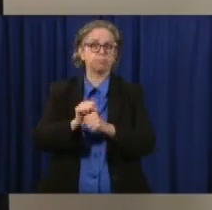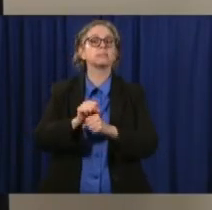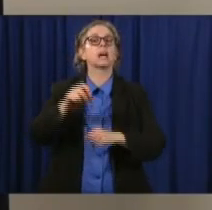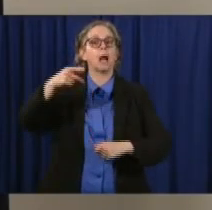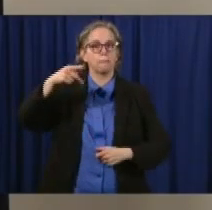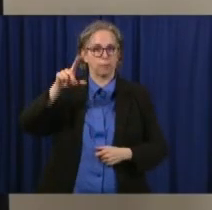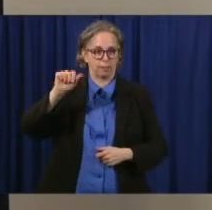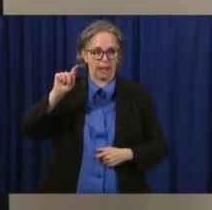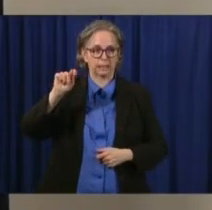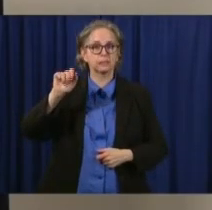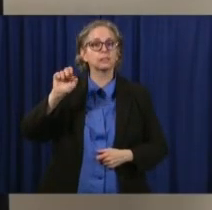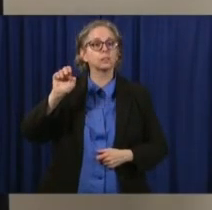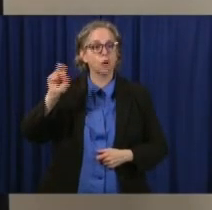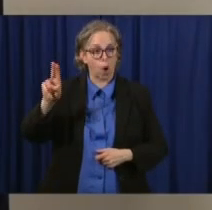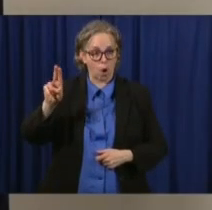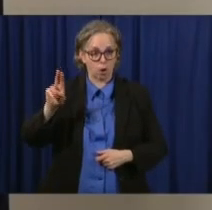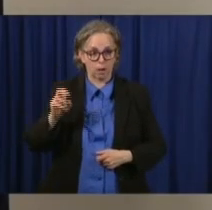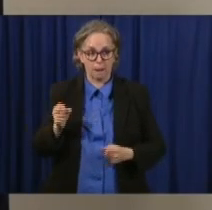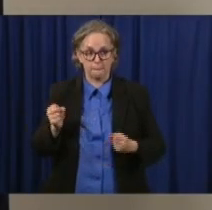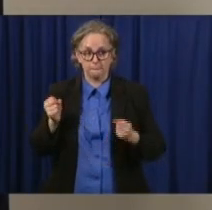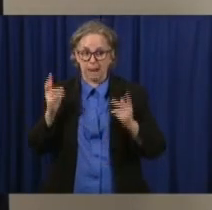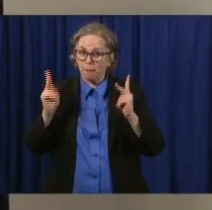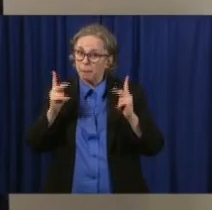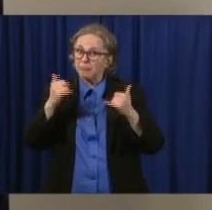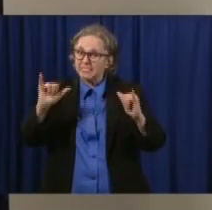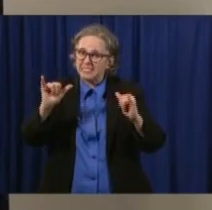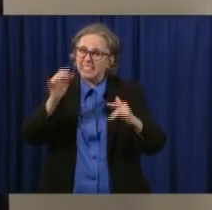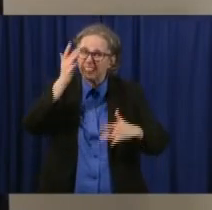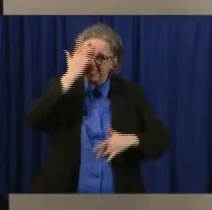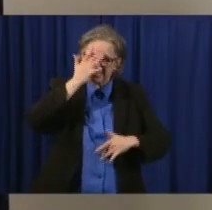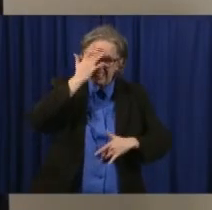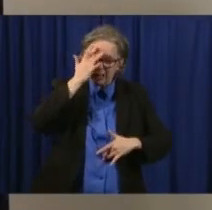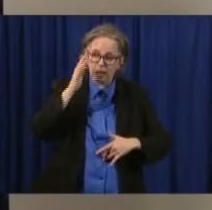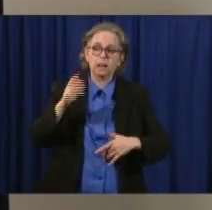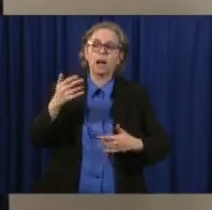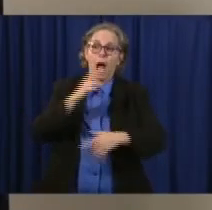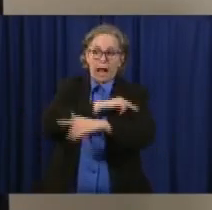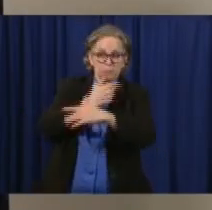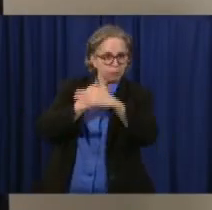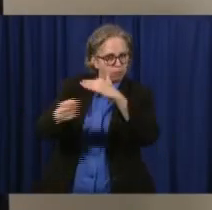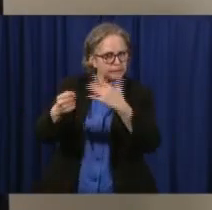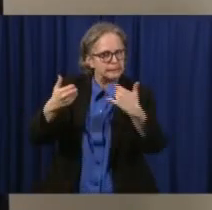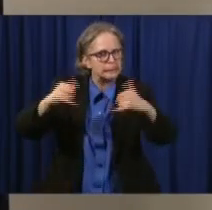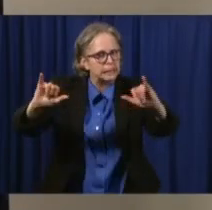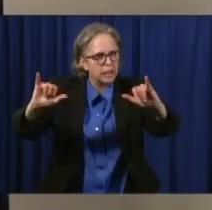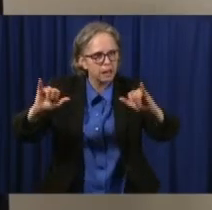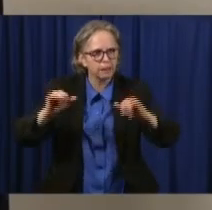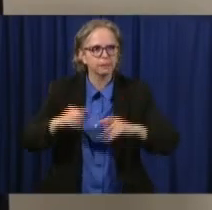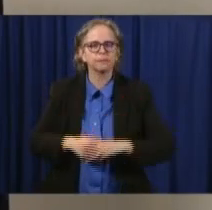ABOUT THE SAME LEVELS IF WE GO TO THE NEXT SLIDE. I OVERHEARD ANDY CHOW GIVING AN ANALYSIS AND THIS IS A PLATEAU